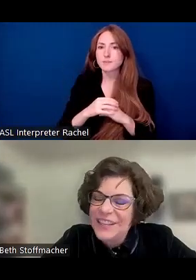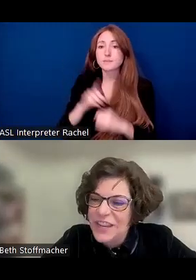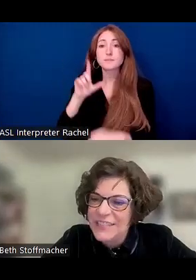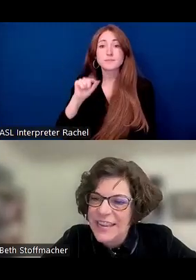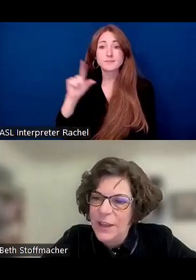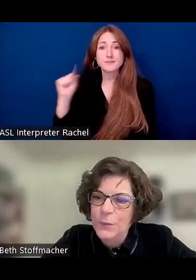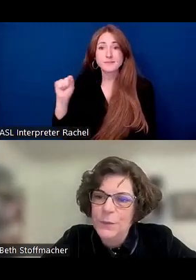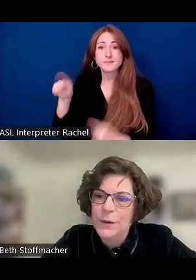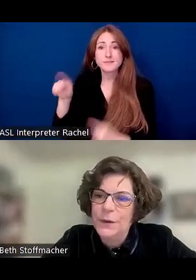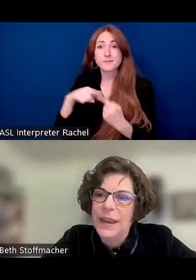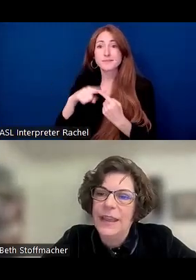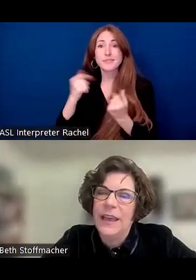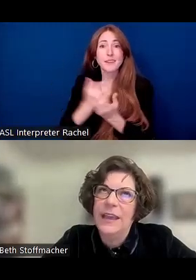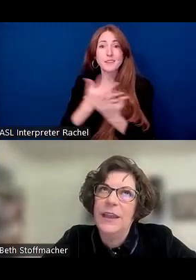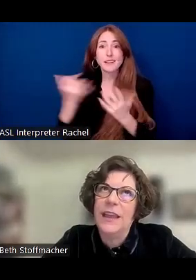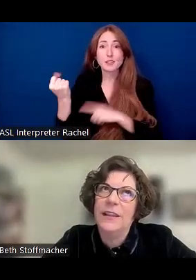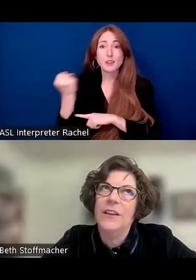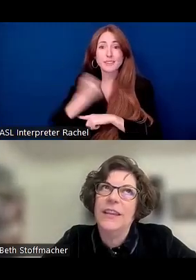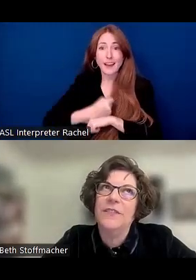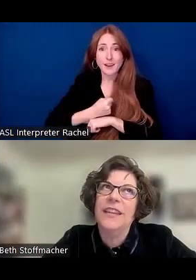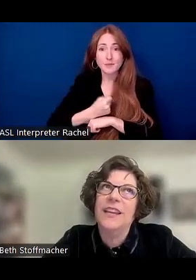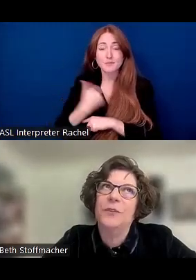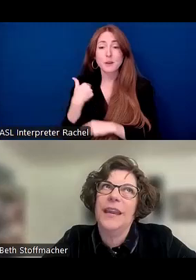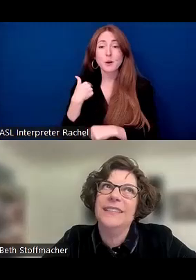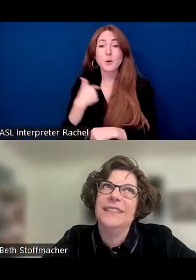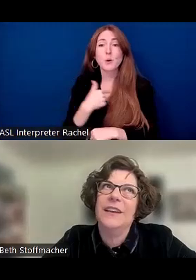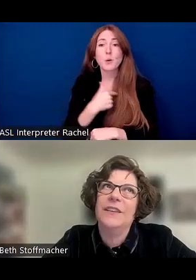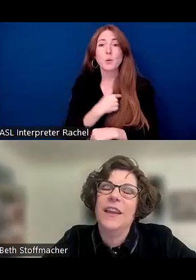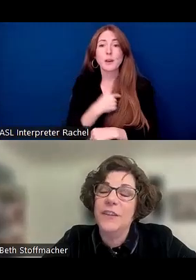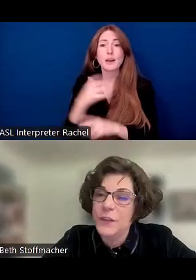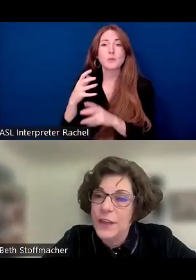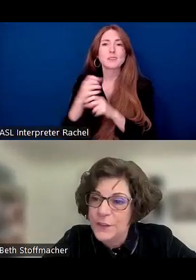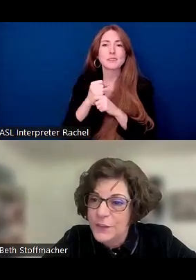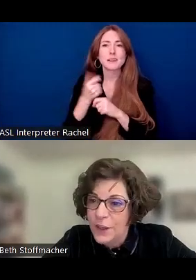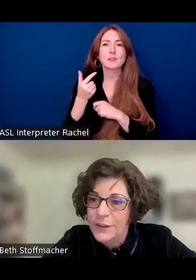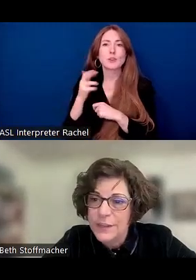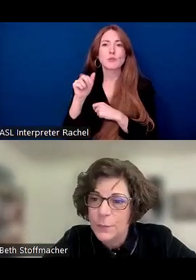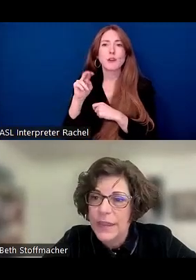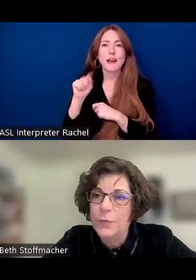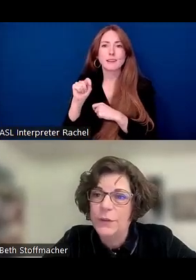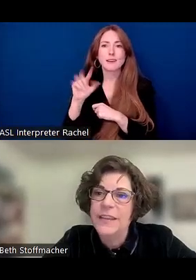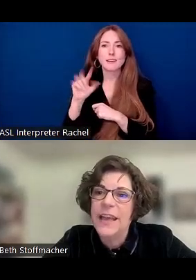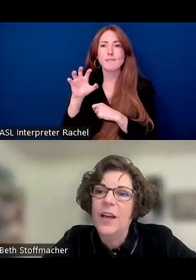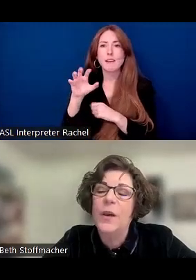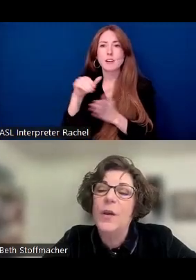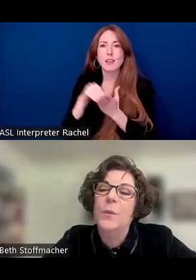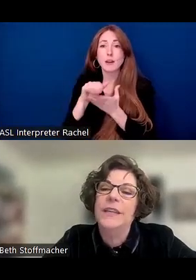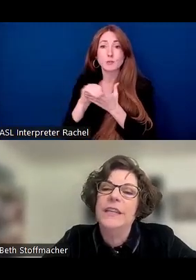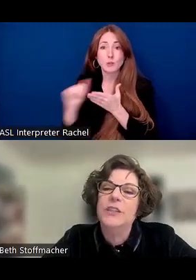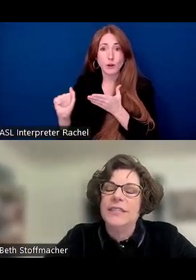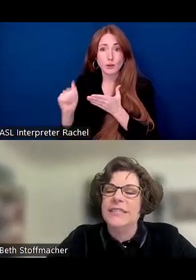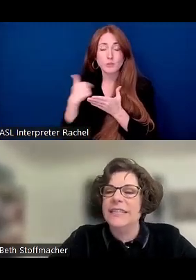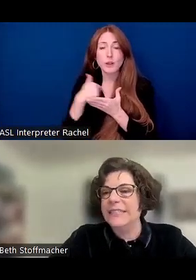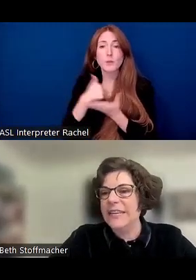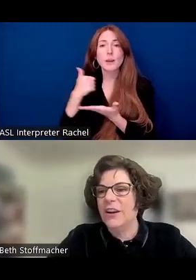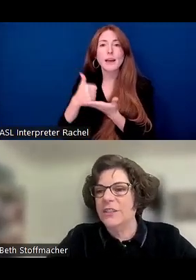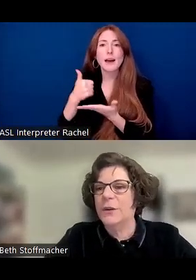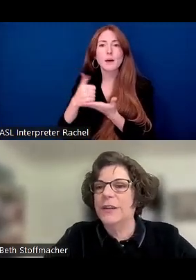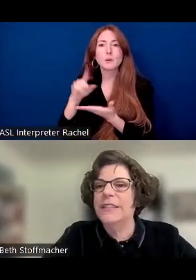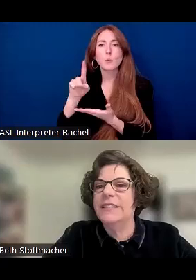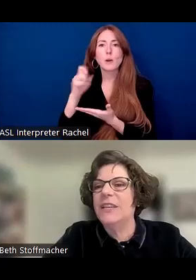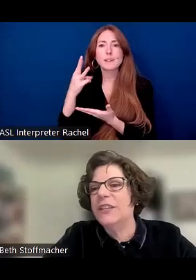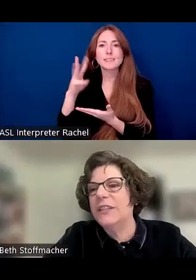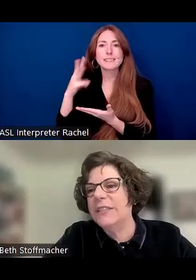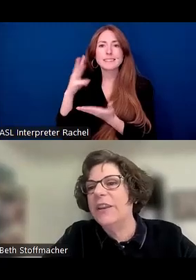shut down, we were given a grant of $500,000, and we were able to help 116 arts organizations and